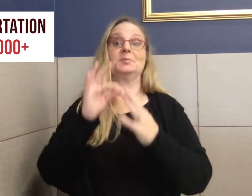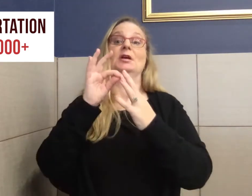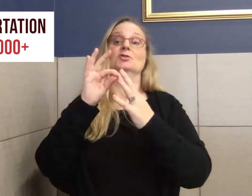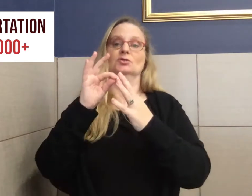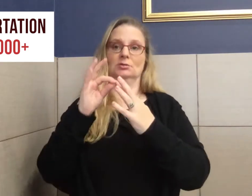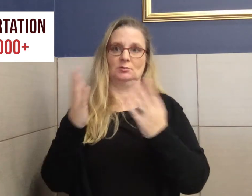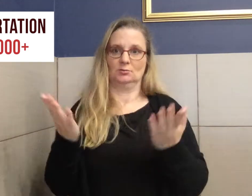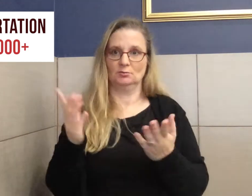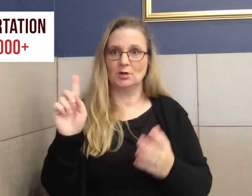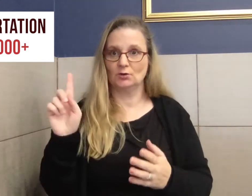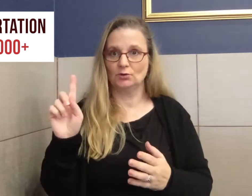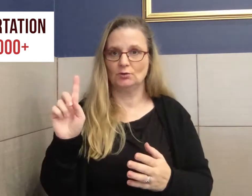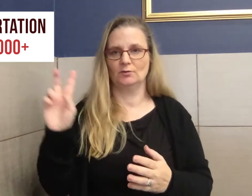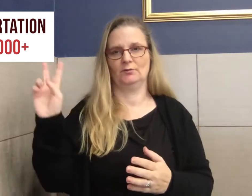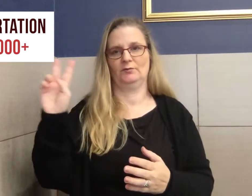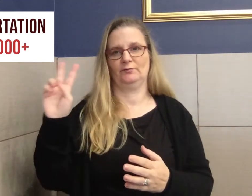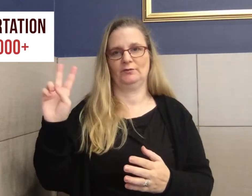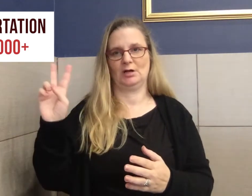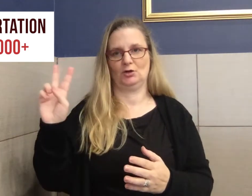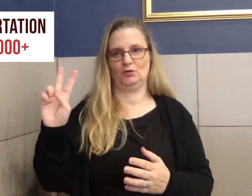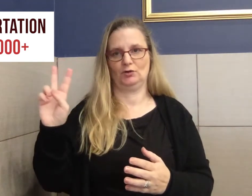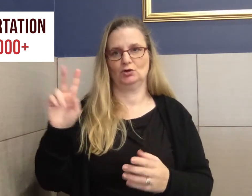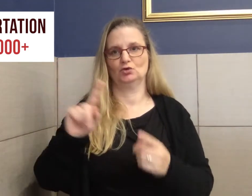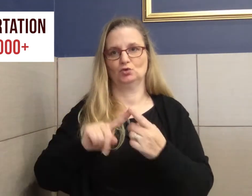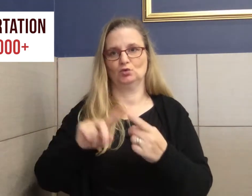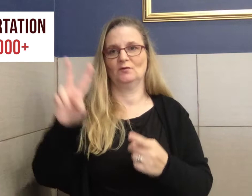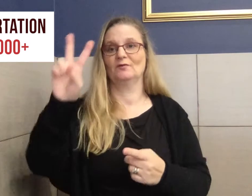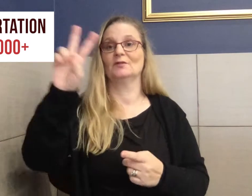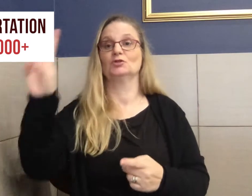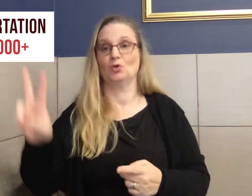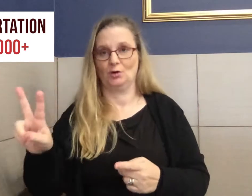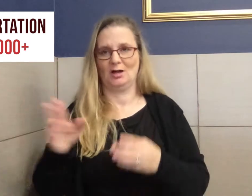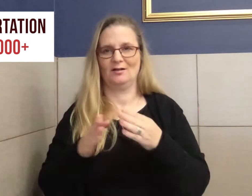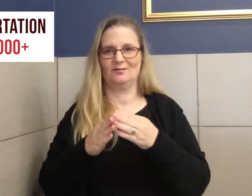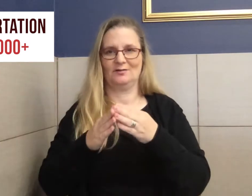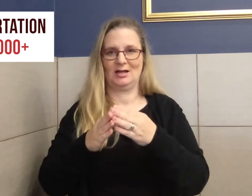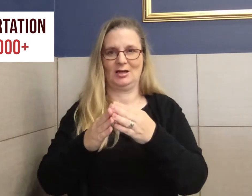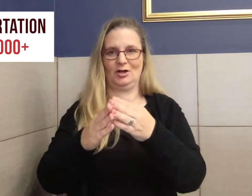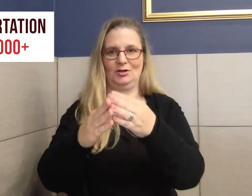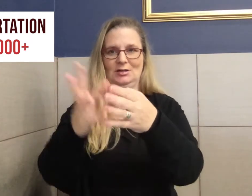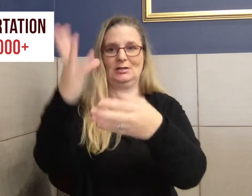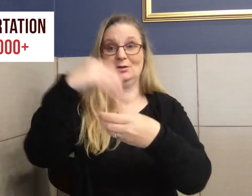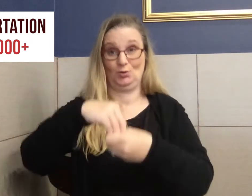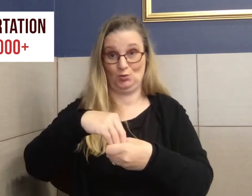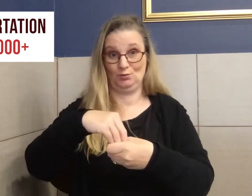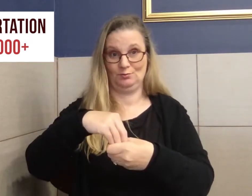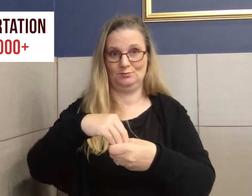Especially for the ferry from Vancouver to Victoria in British Columbia.